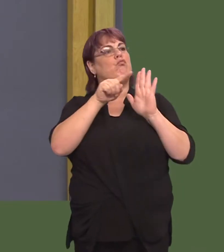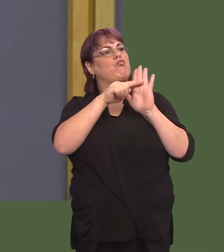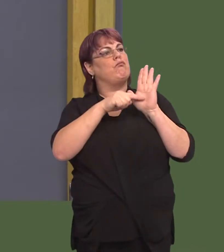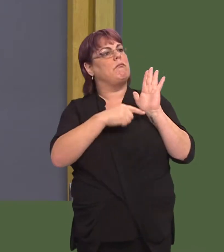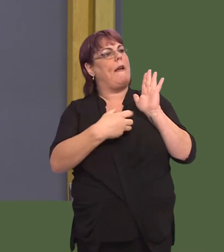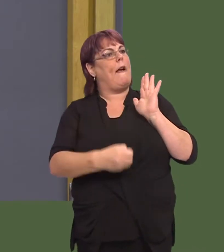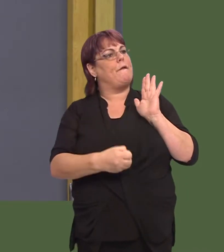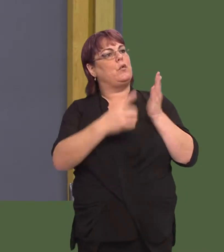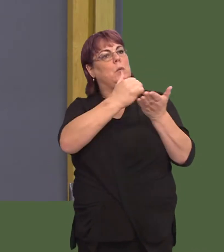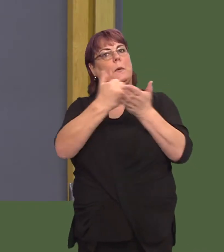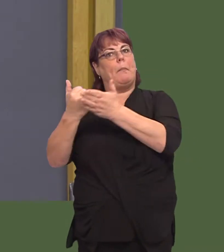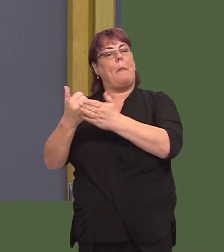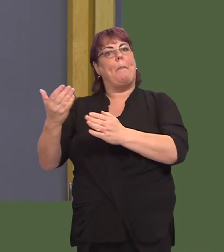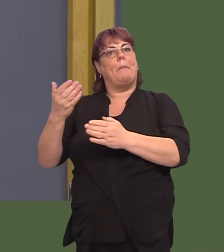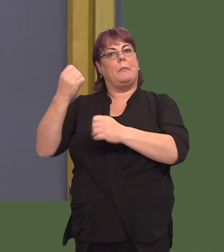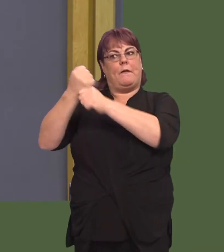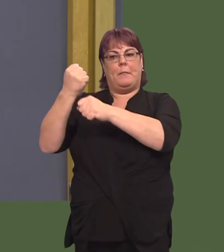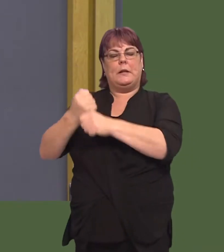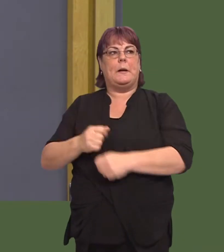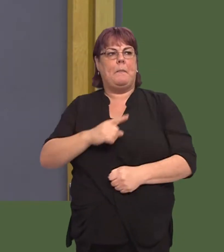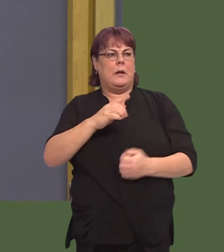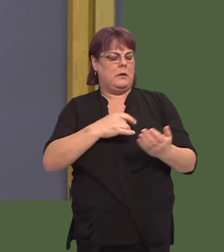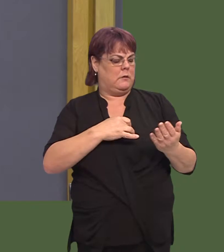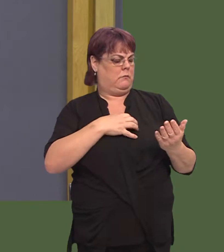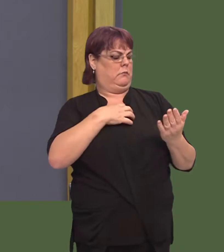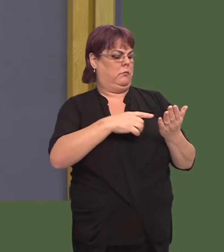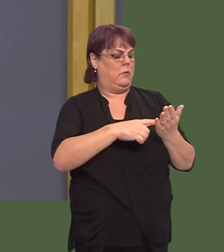in the report is that the largest levels of self-employment are in Powys, at 23 per cent,